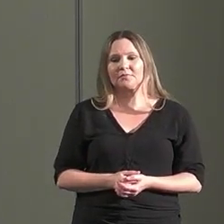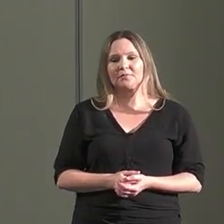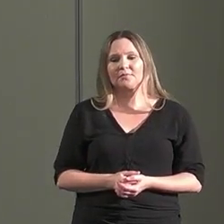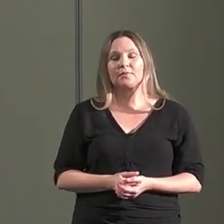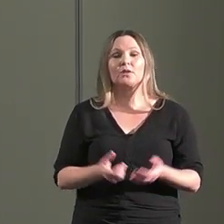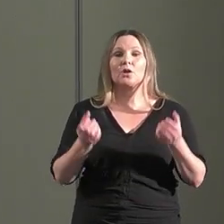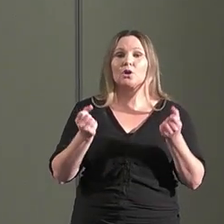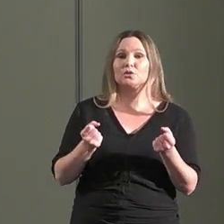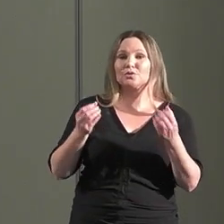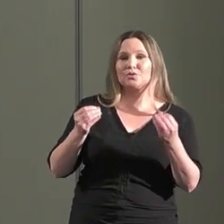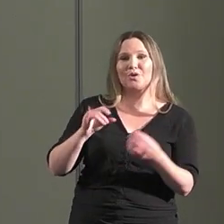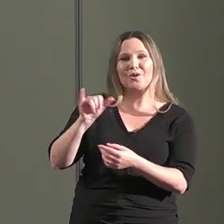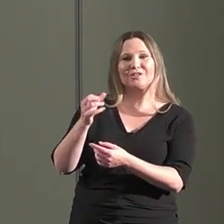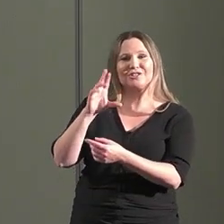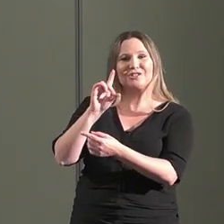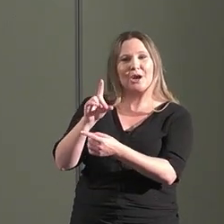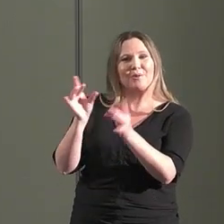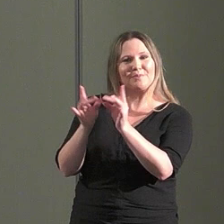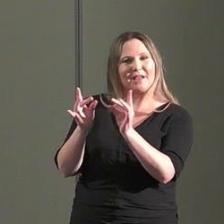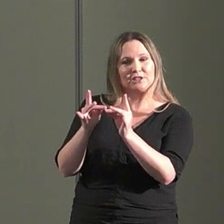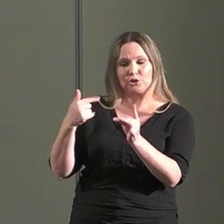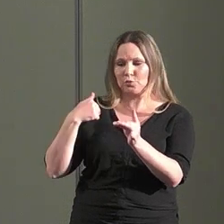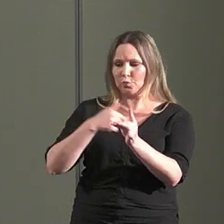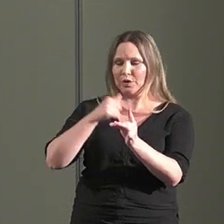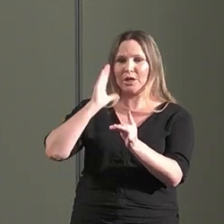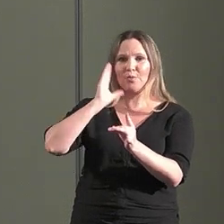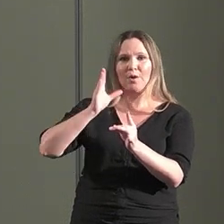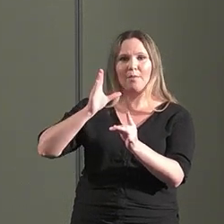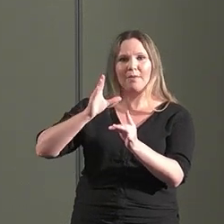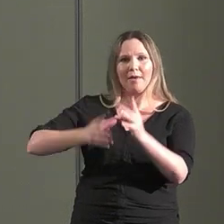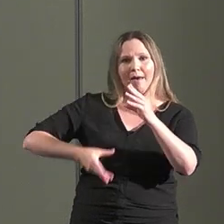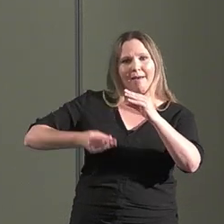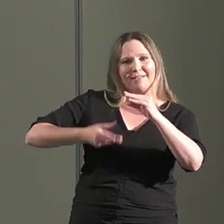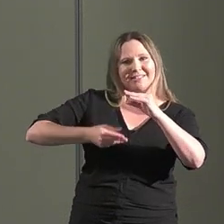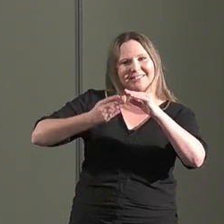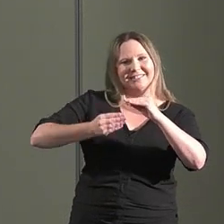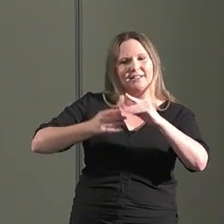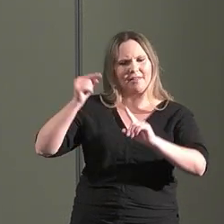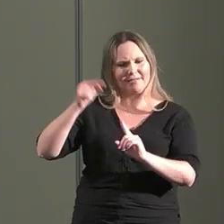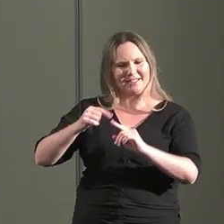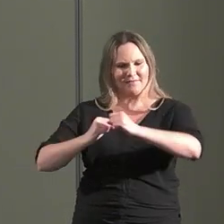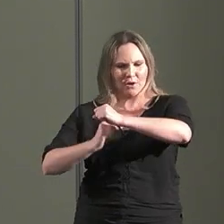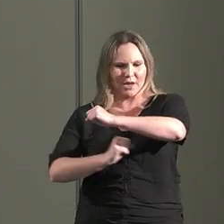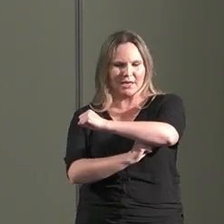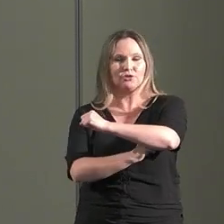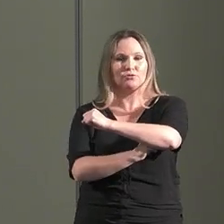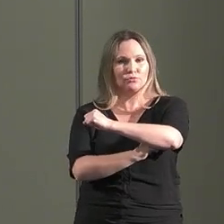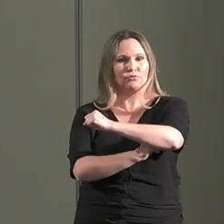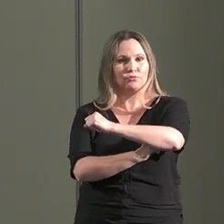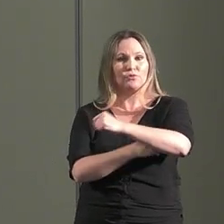So Jared mentioned we will be building on this. This is kind of the foundation we start with. We got data.